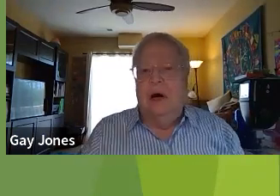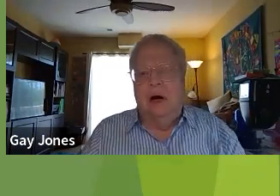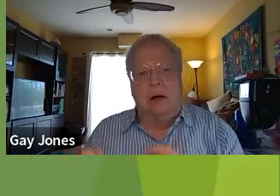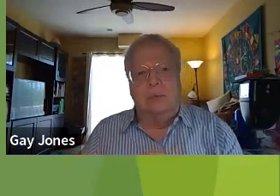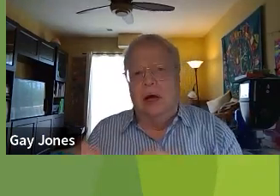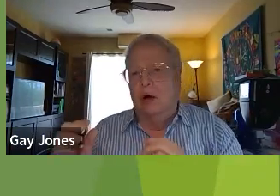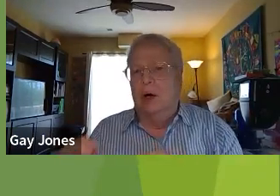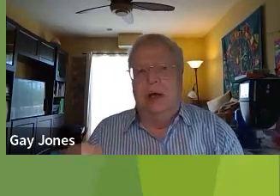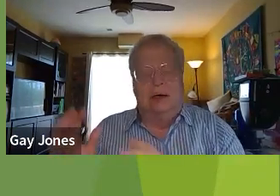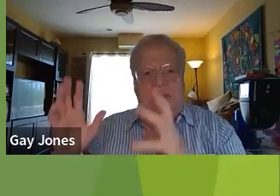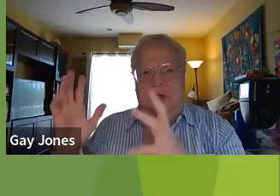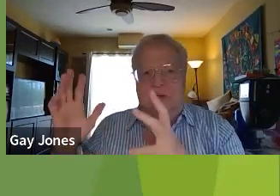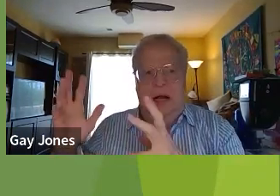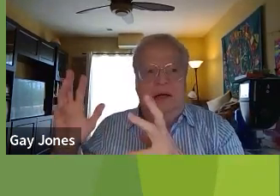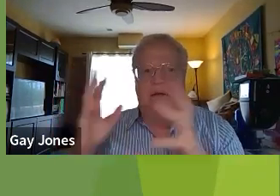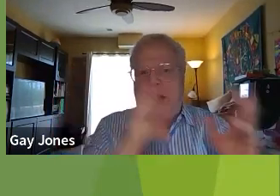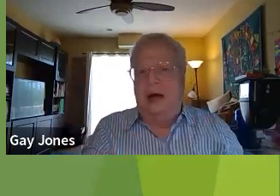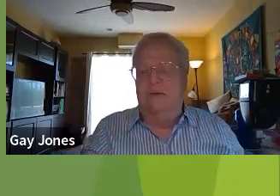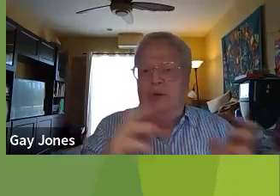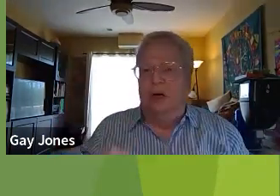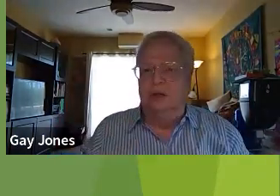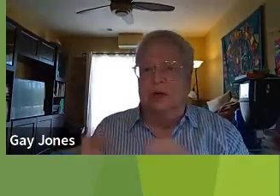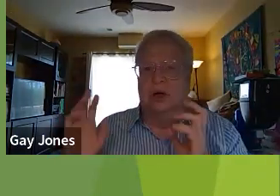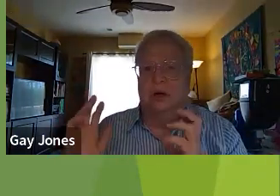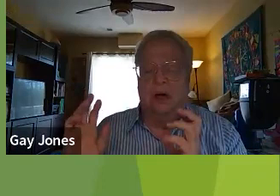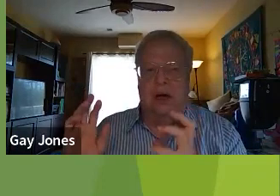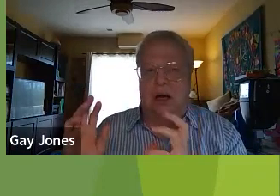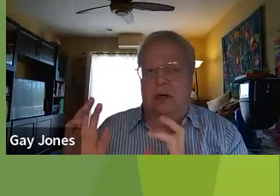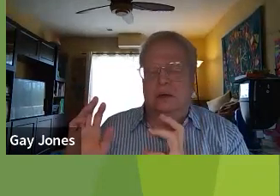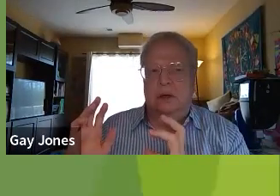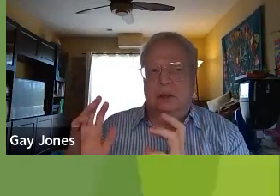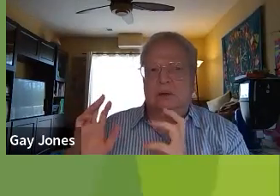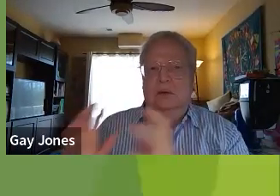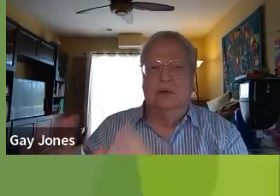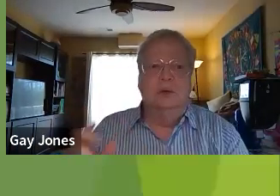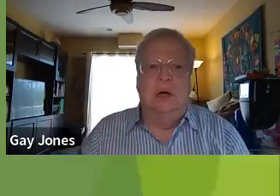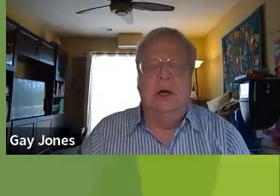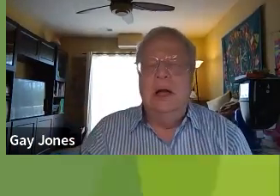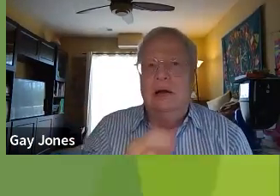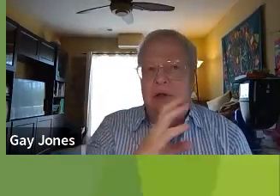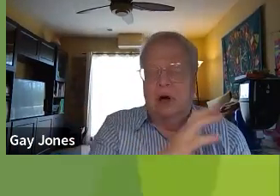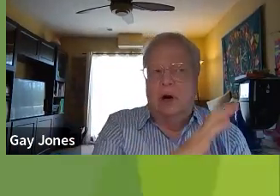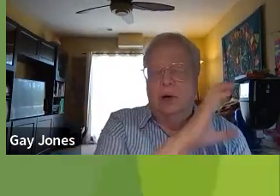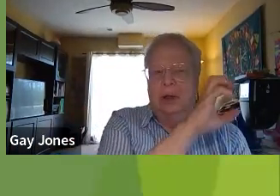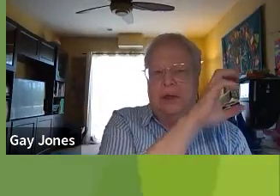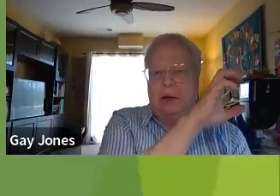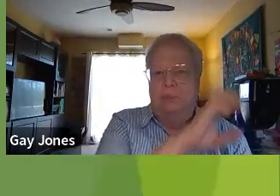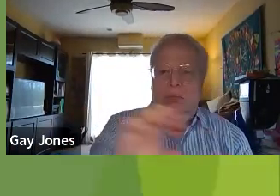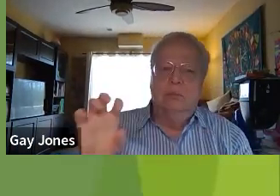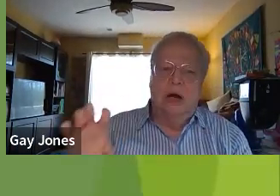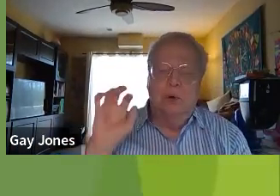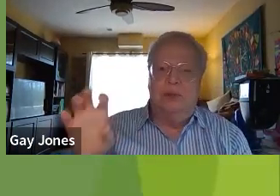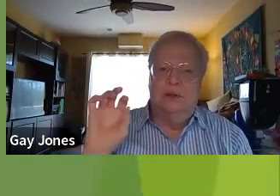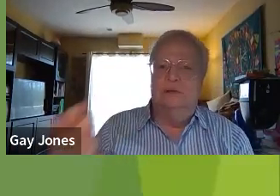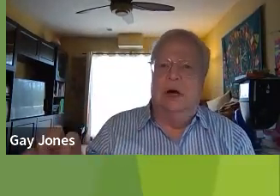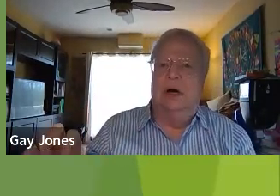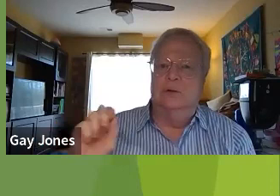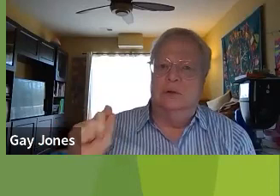Aaron has taken that information and used it even though they may put things down to